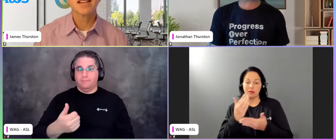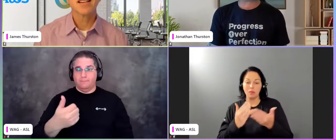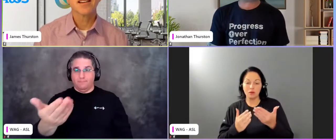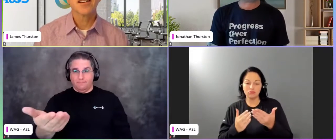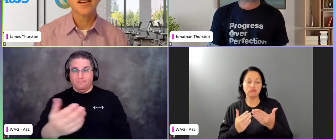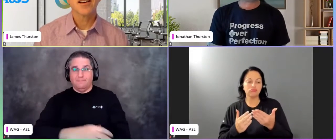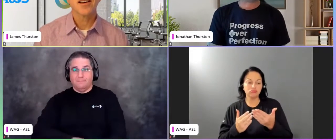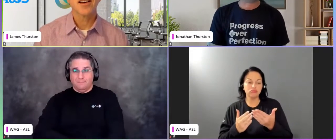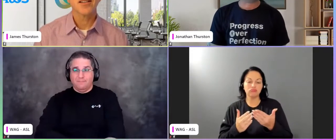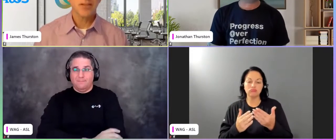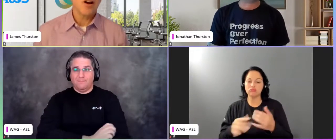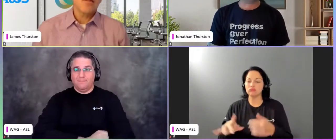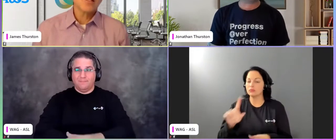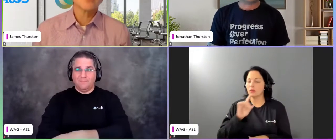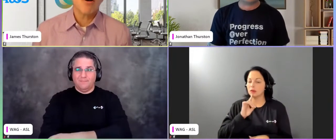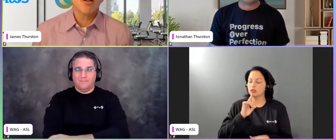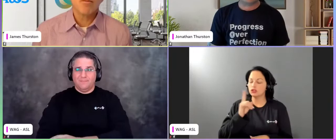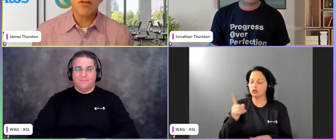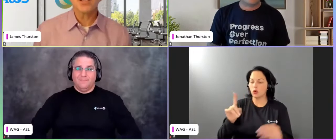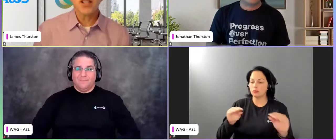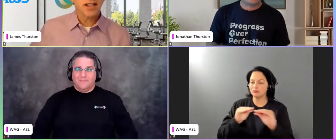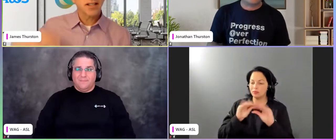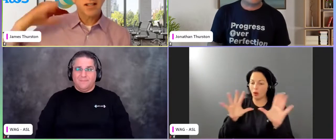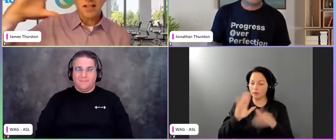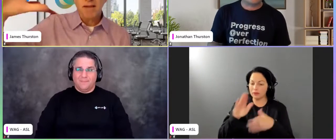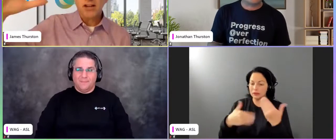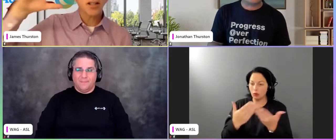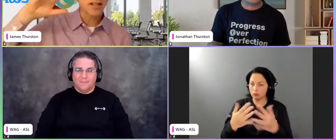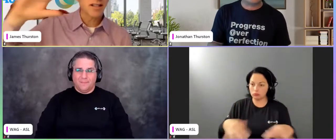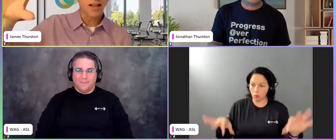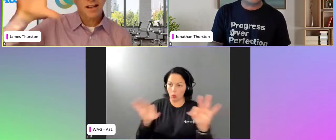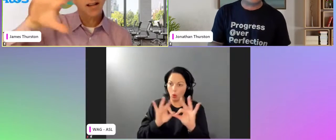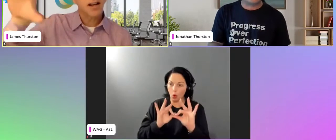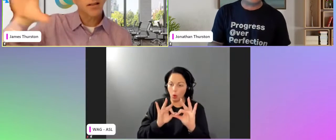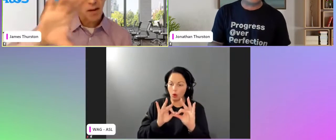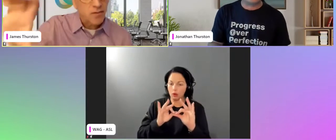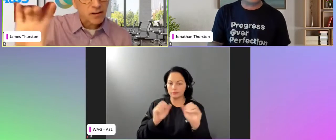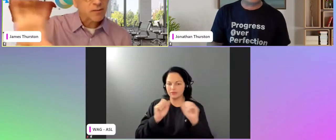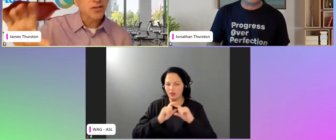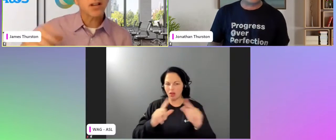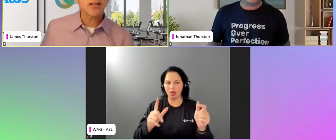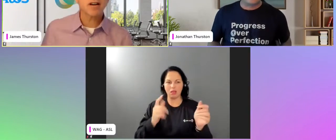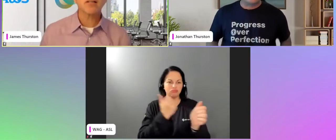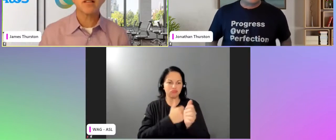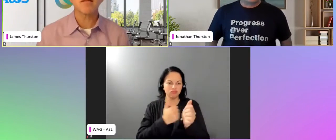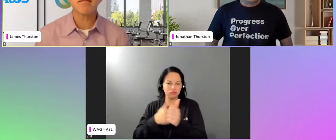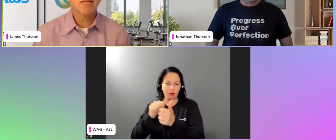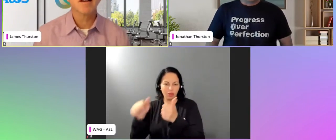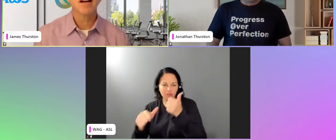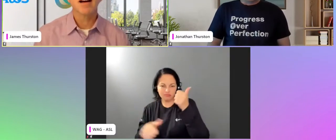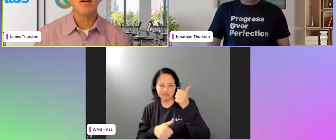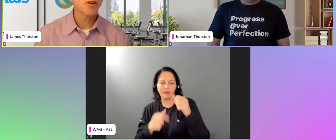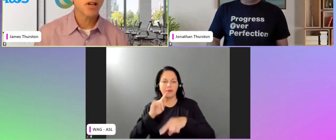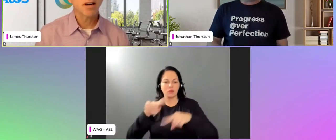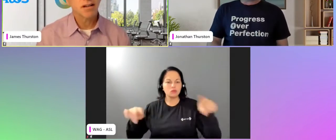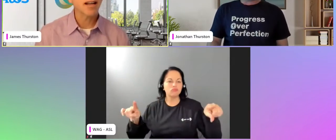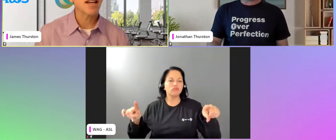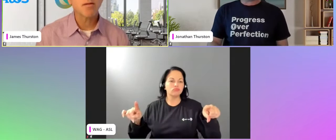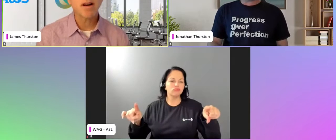there any that you would like to focus on in the assessment part? [JAMES] Sure, so they're obviously all important all of